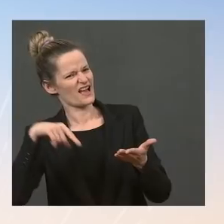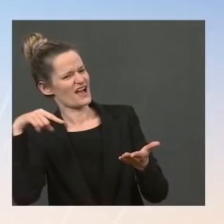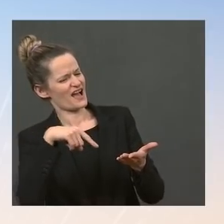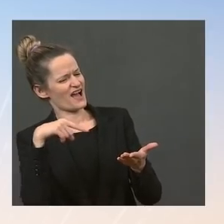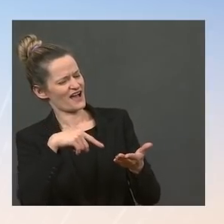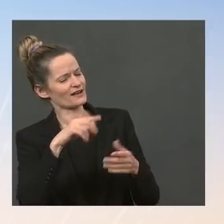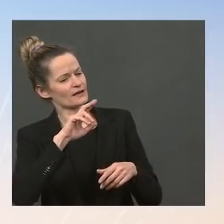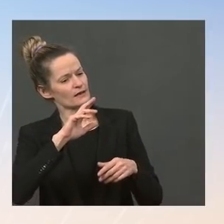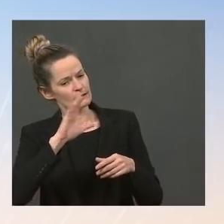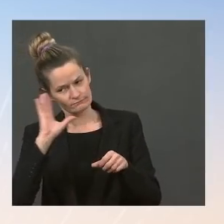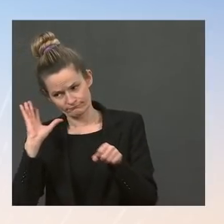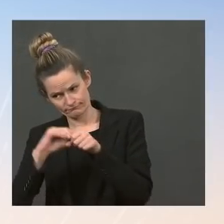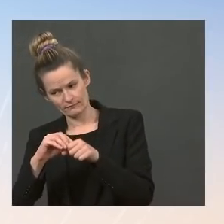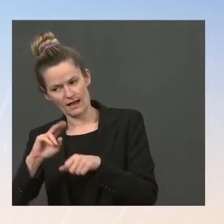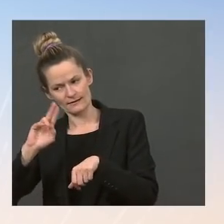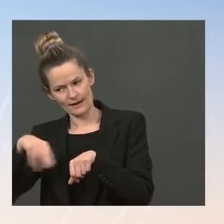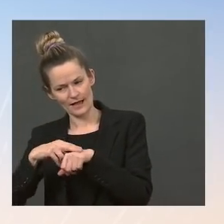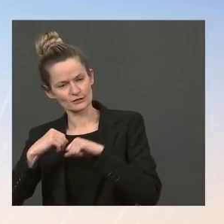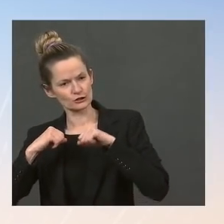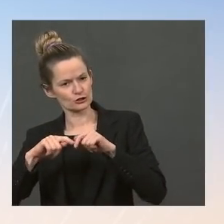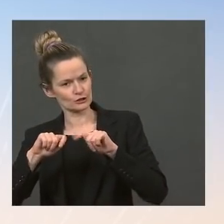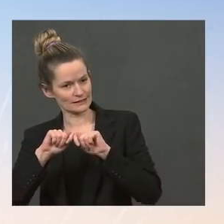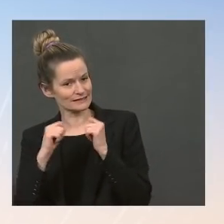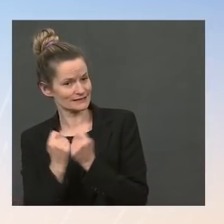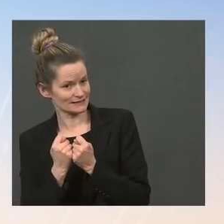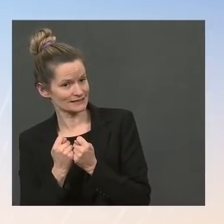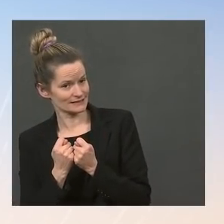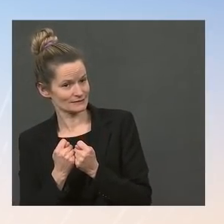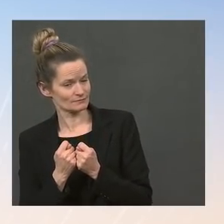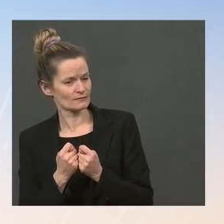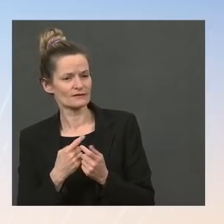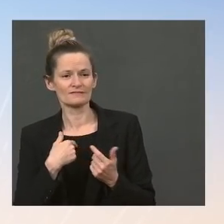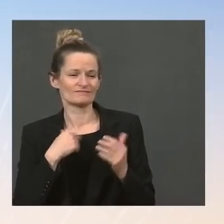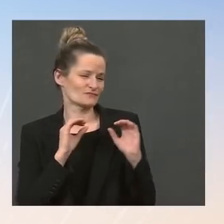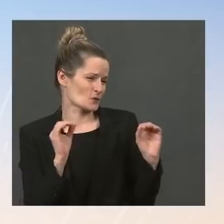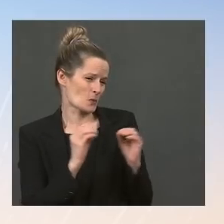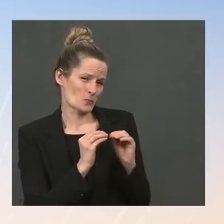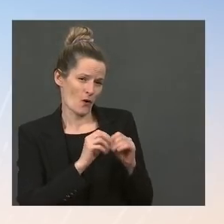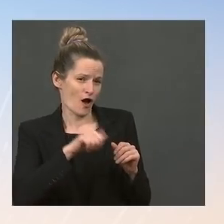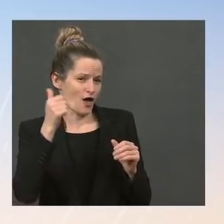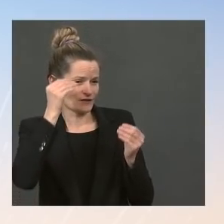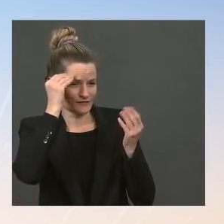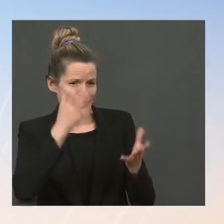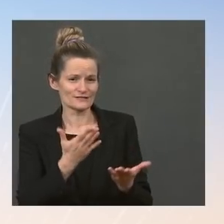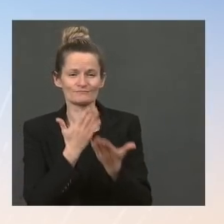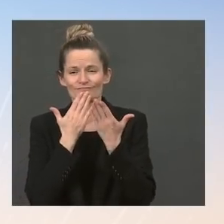But beyond that, I don't have another update from here on the progress. Okay, thanks everyone. The Press: Thanks, Jen.